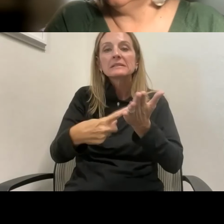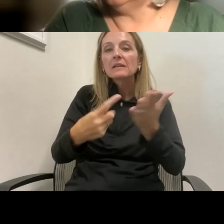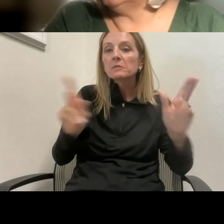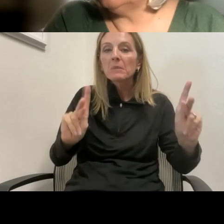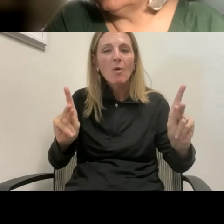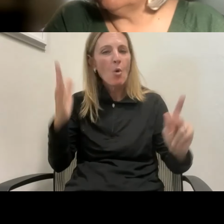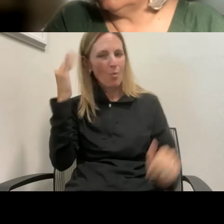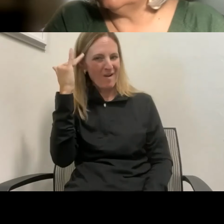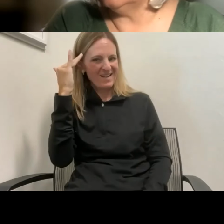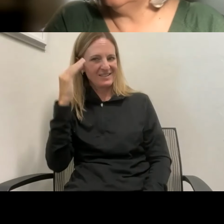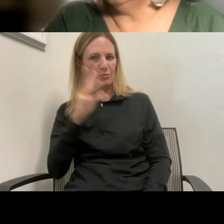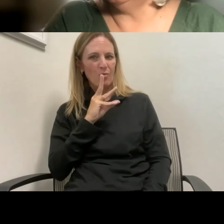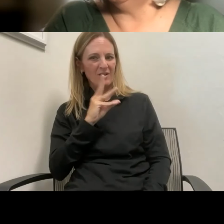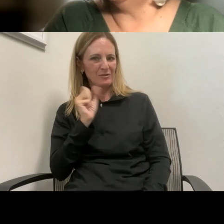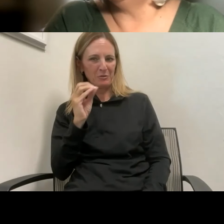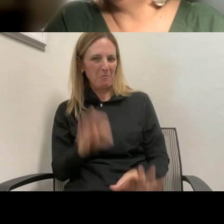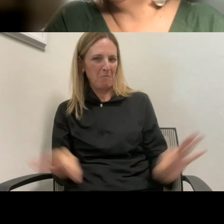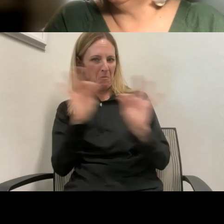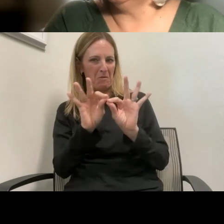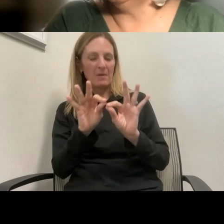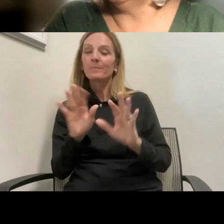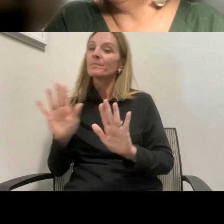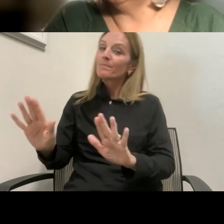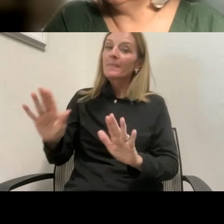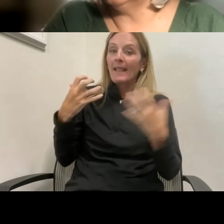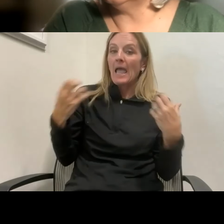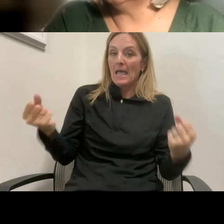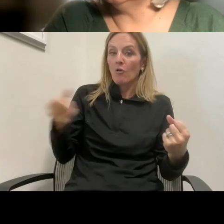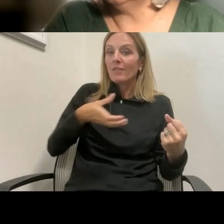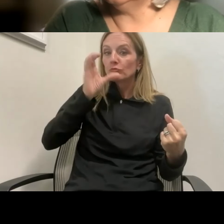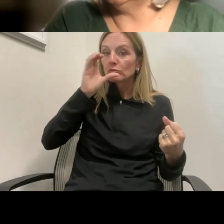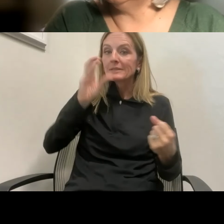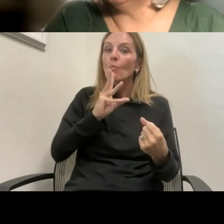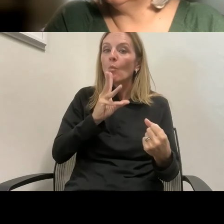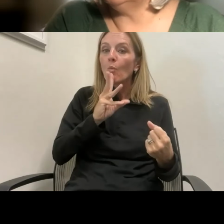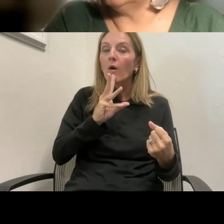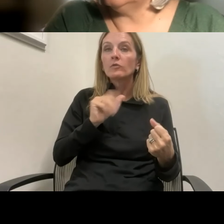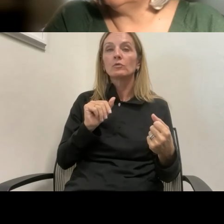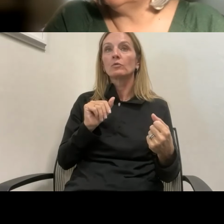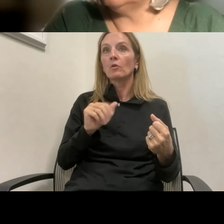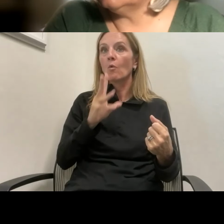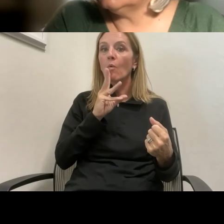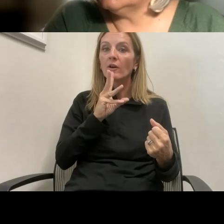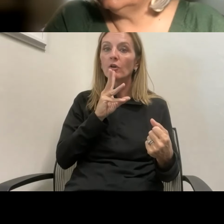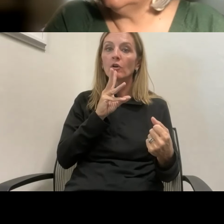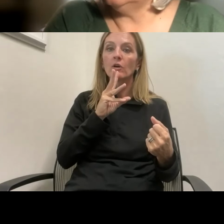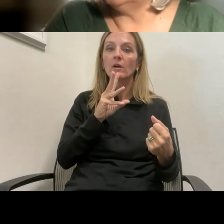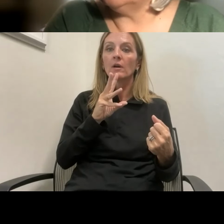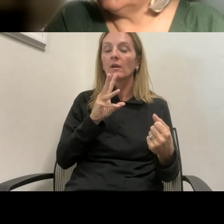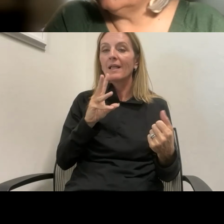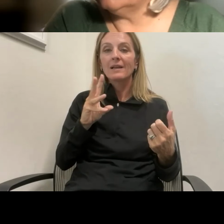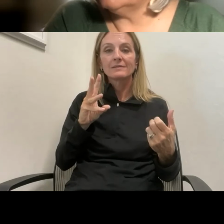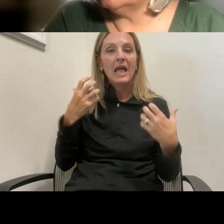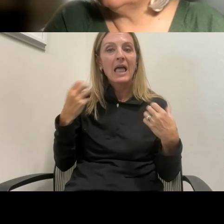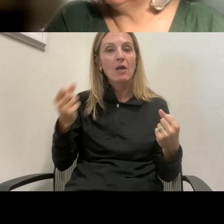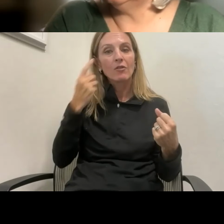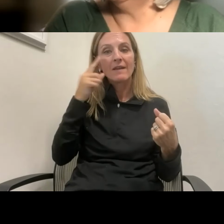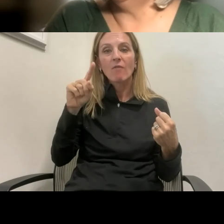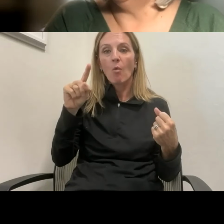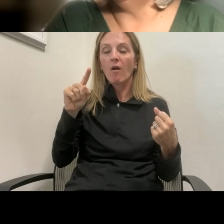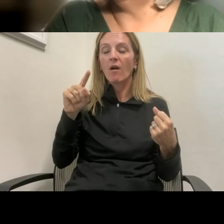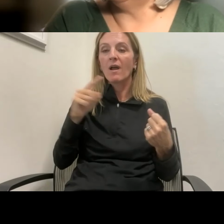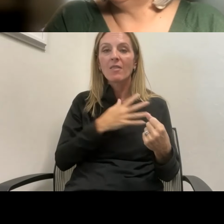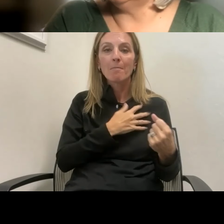Healthy drinking water, water that's good for our fish, for the bears to remember our